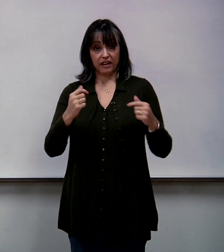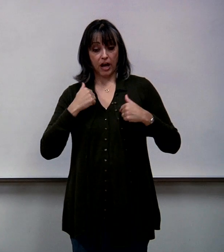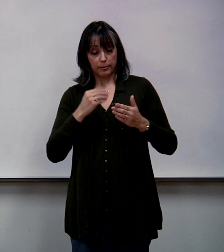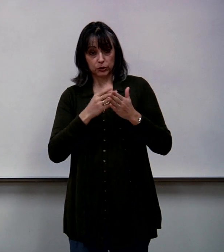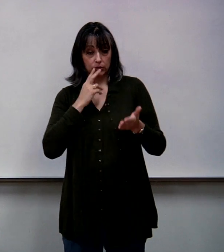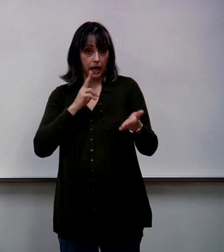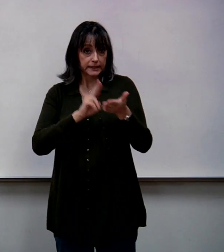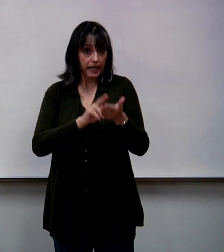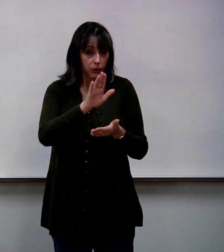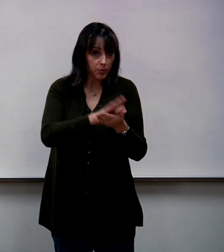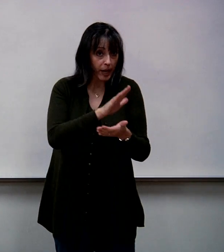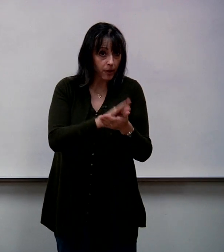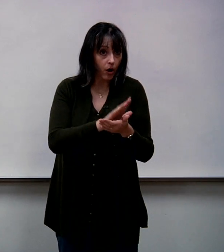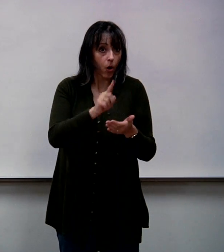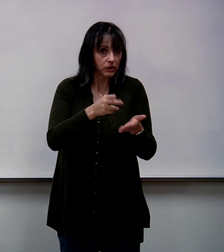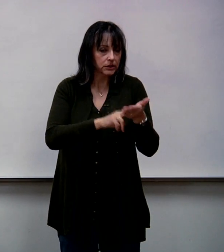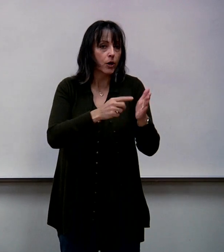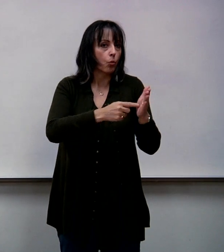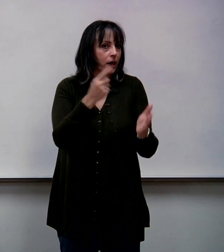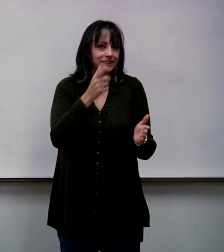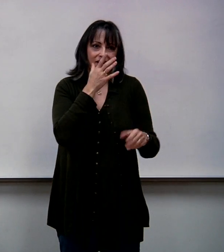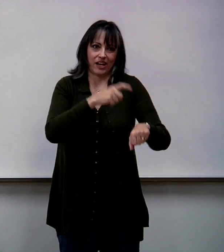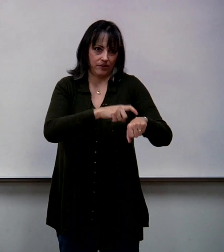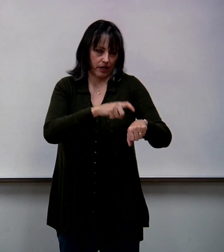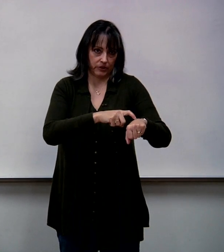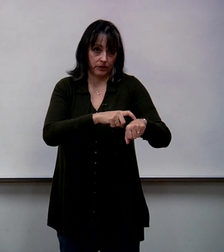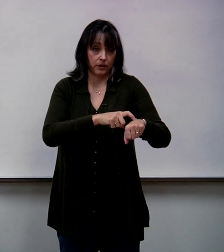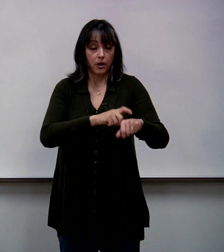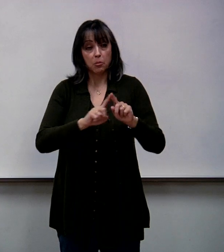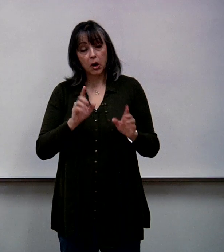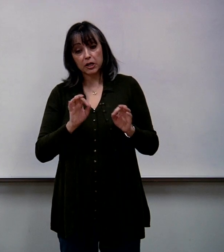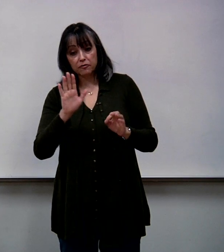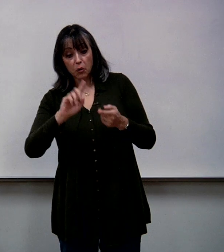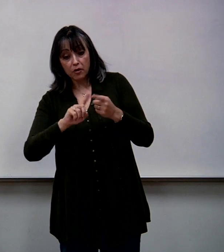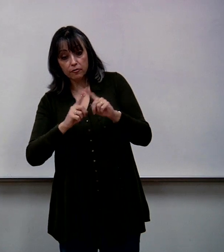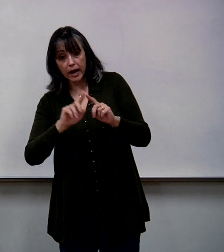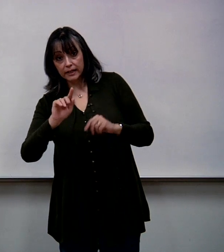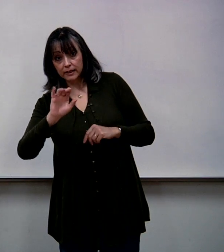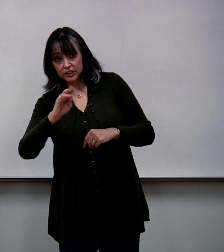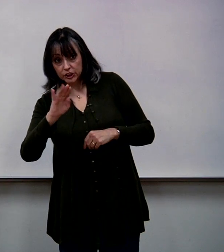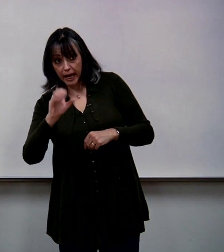I cannot sign your form five times but if your pal James is also running